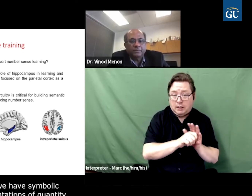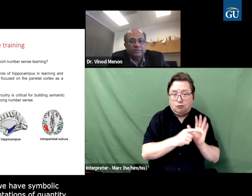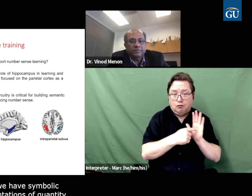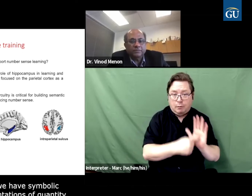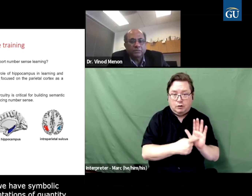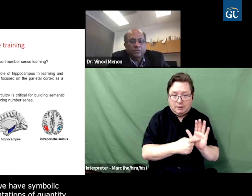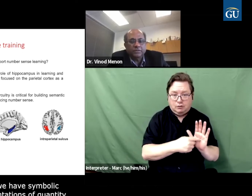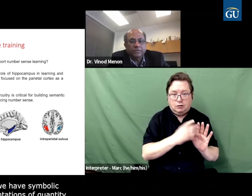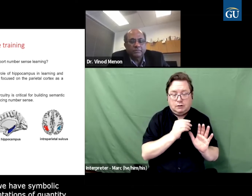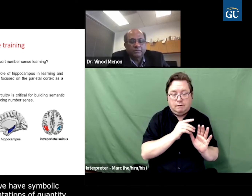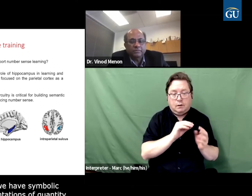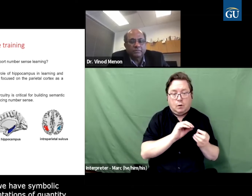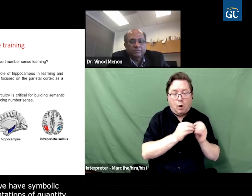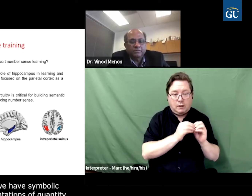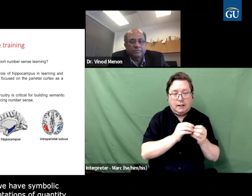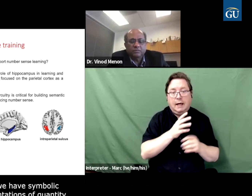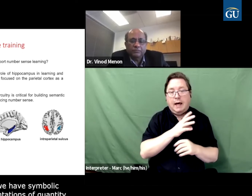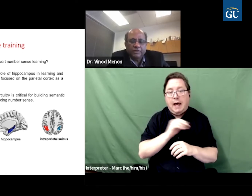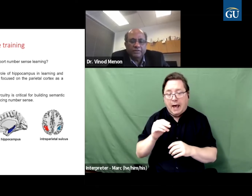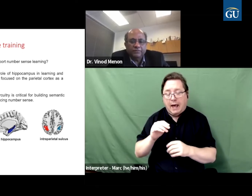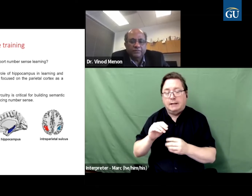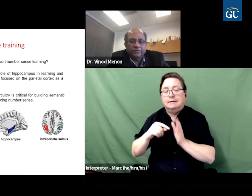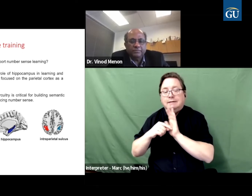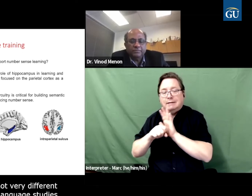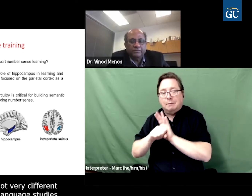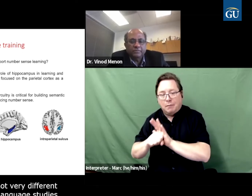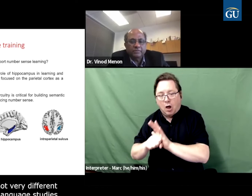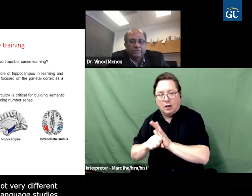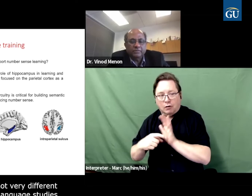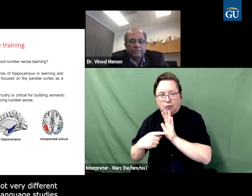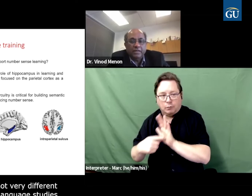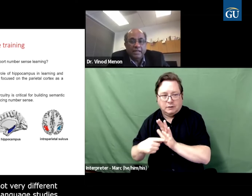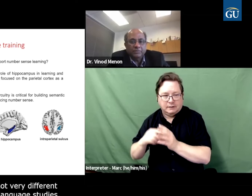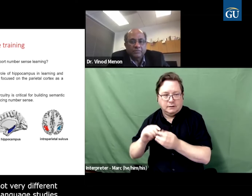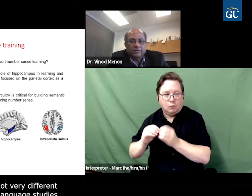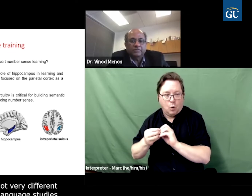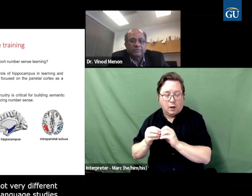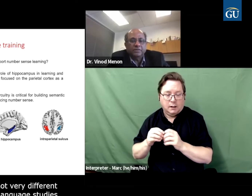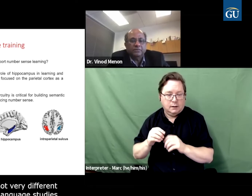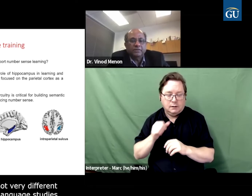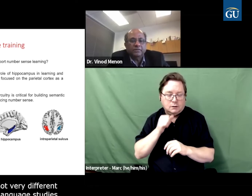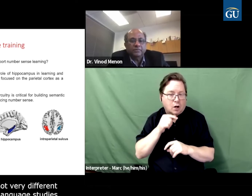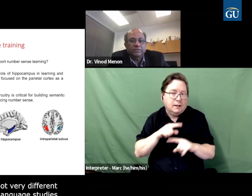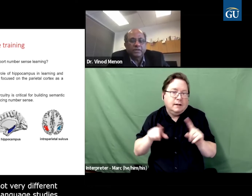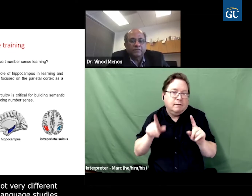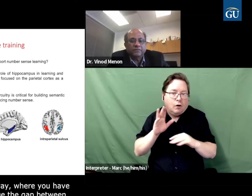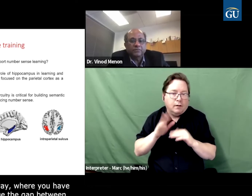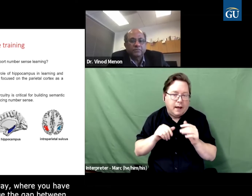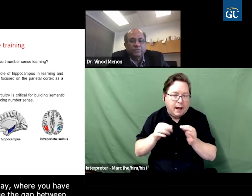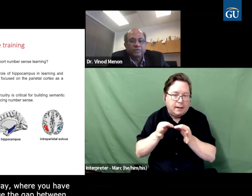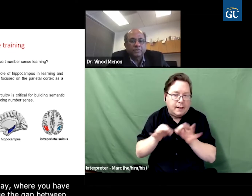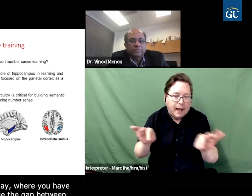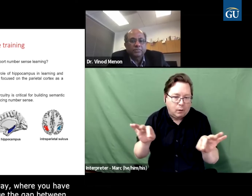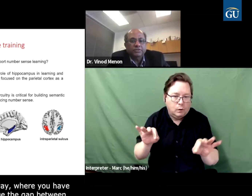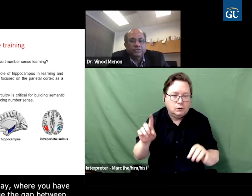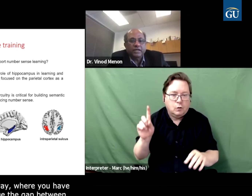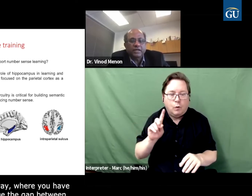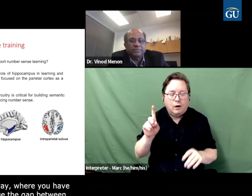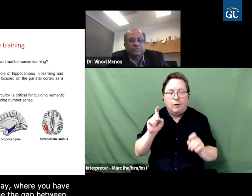symbolic representations of quantity it's not very different from language studies by the way where you